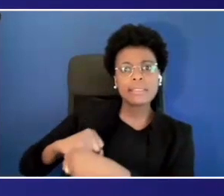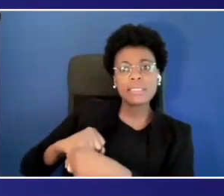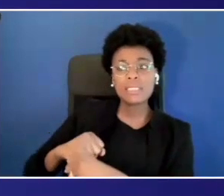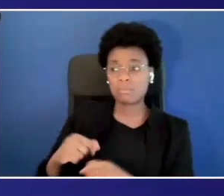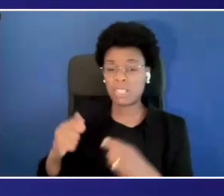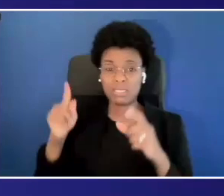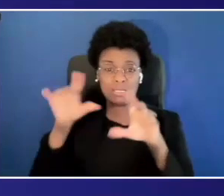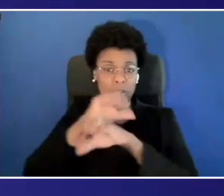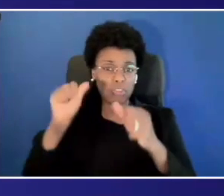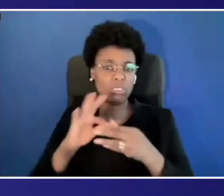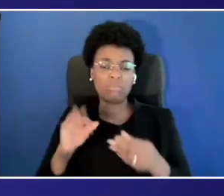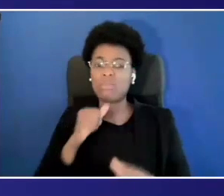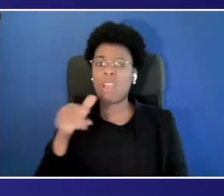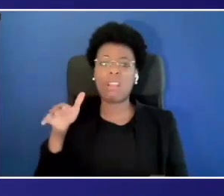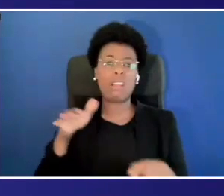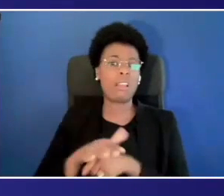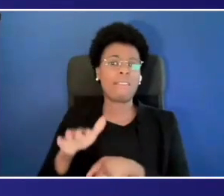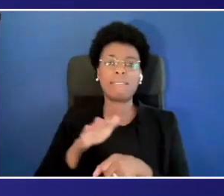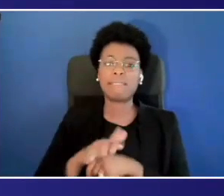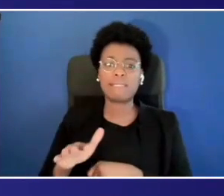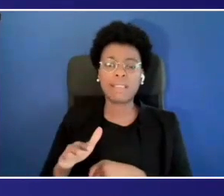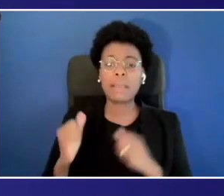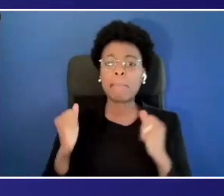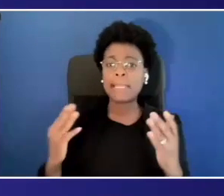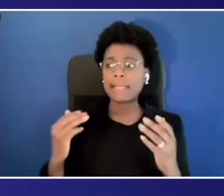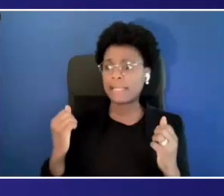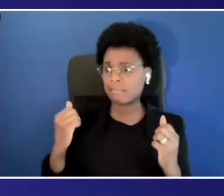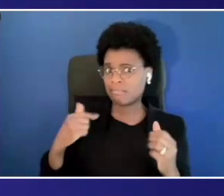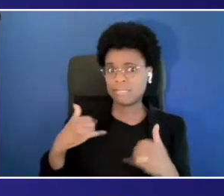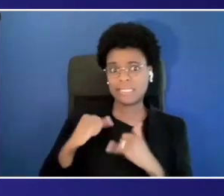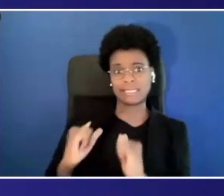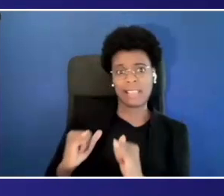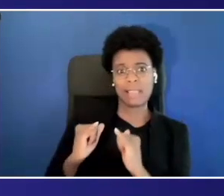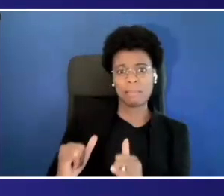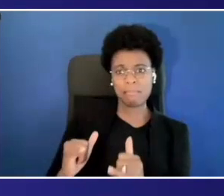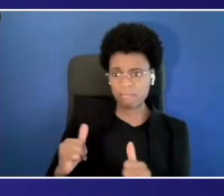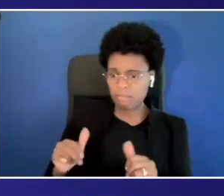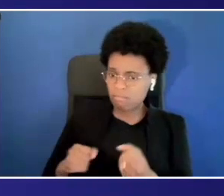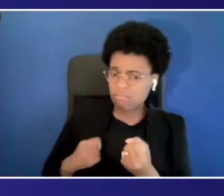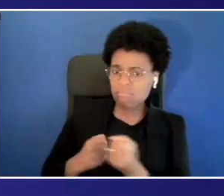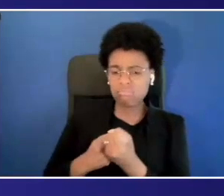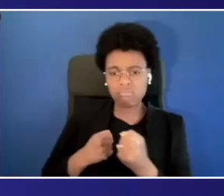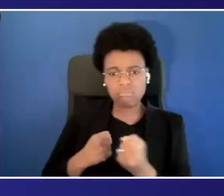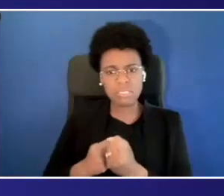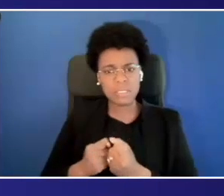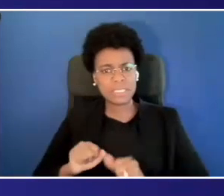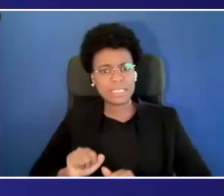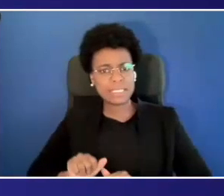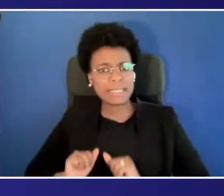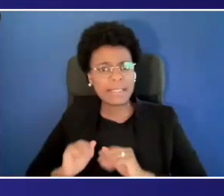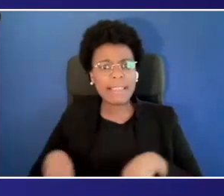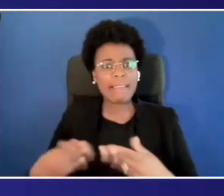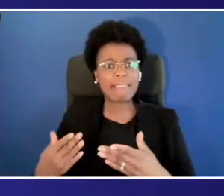That I and countless others like me have not given enough. The purpose of public service loan forgiveness.